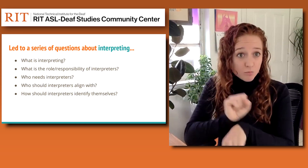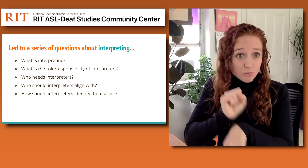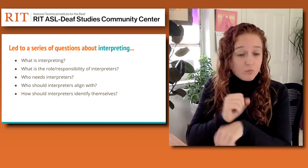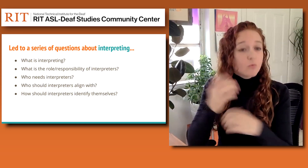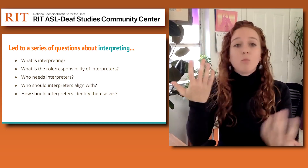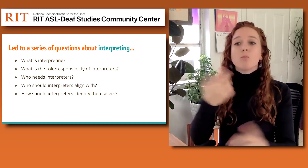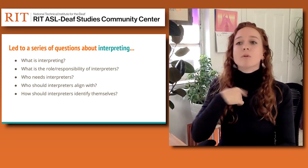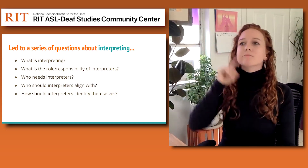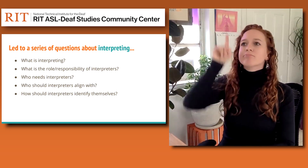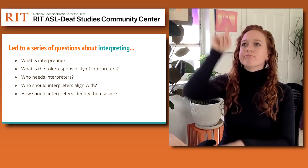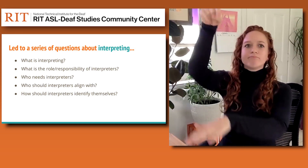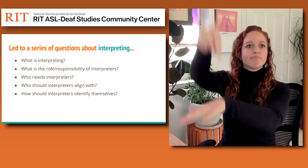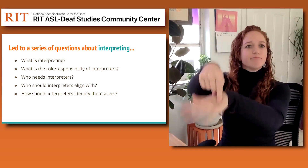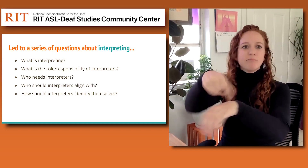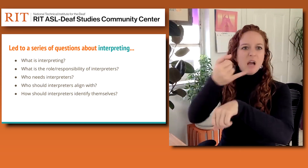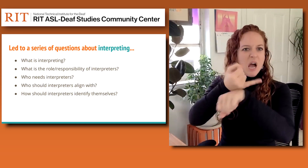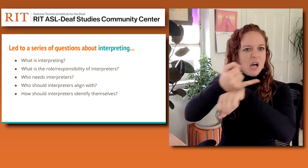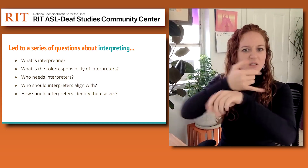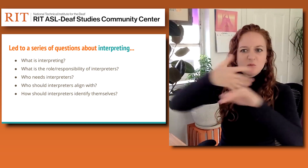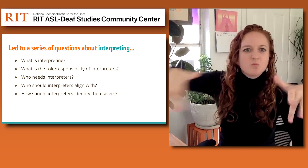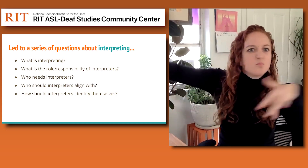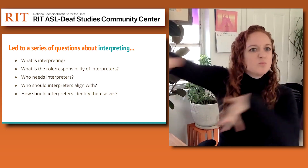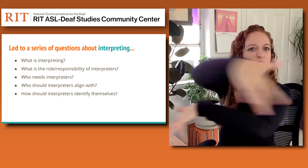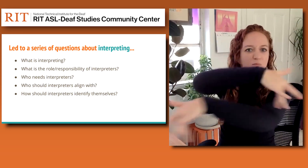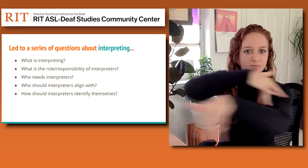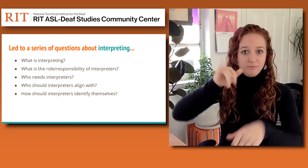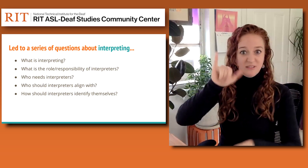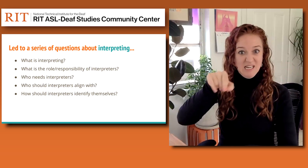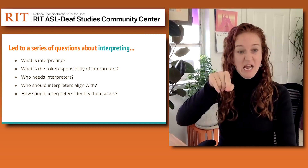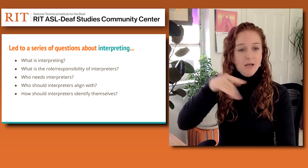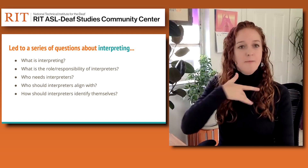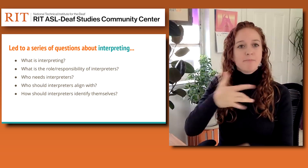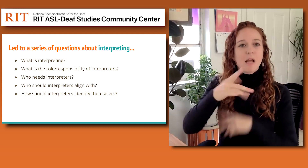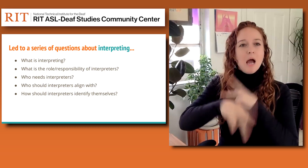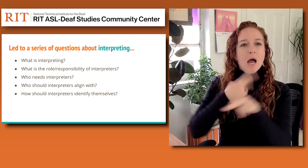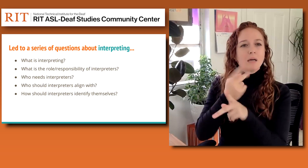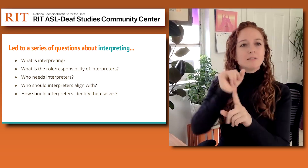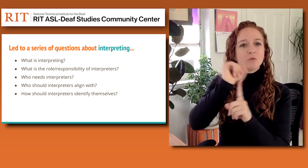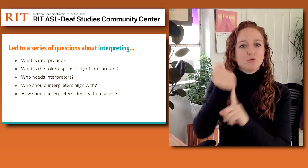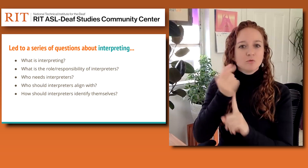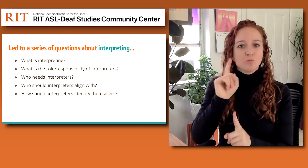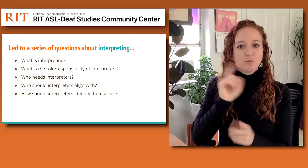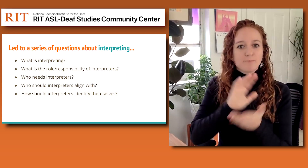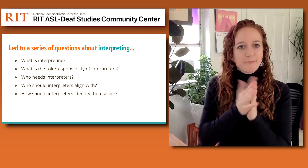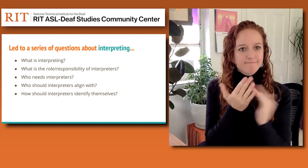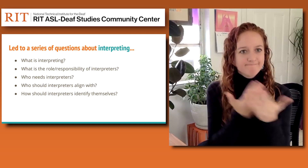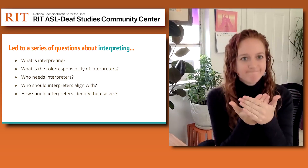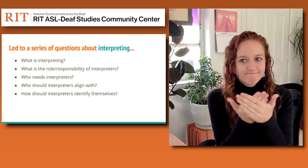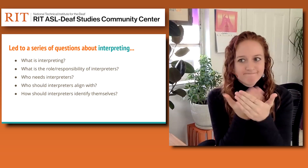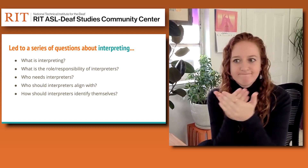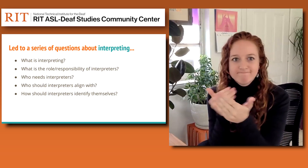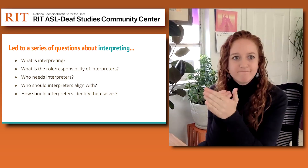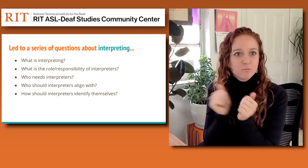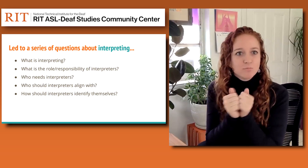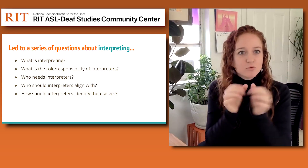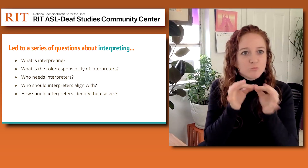We were out in the field doing field work, and we were out on an island in the middle of nowhere, and this was a kind of situation